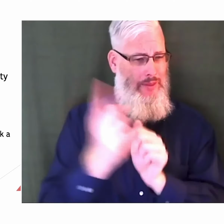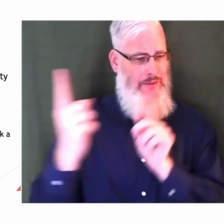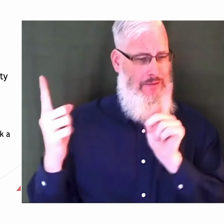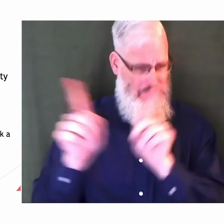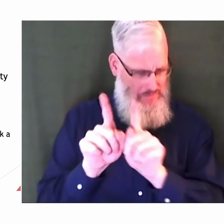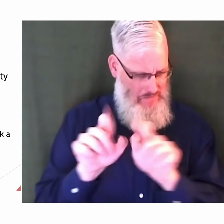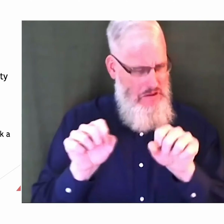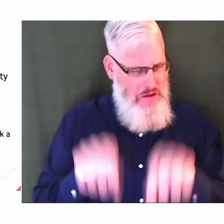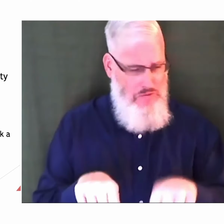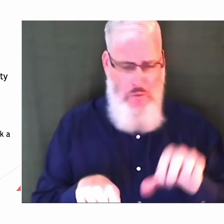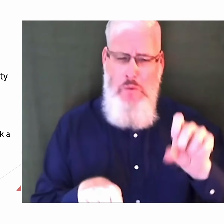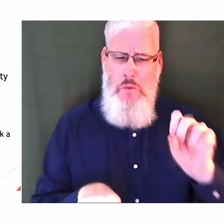for assistance.